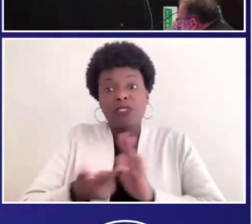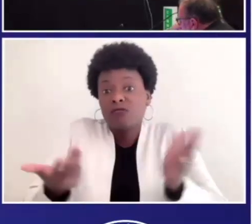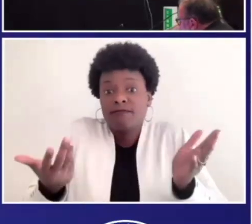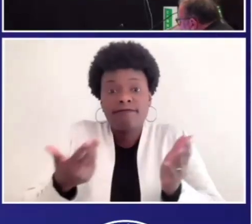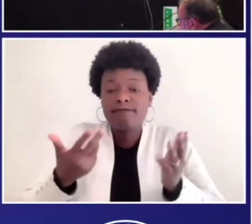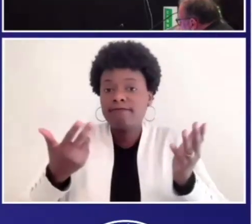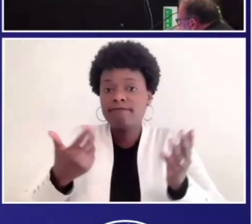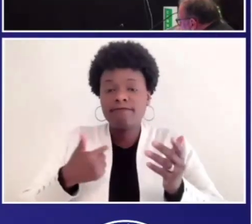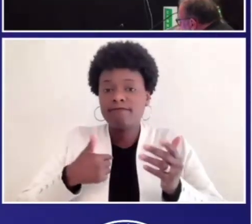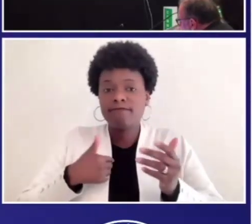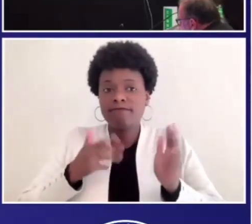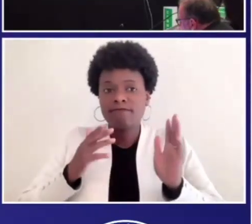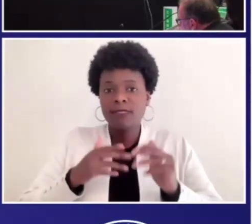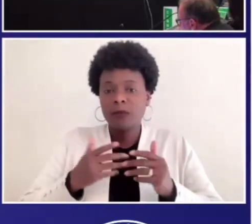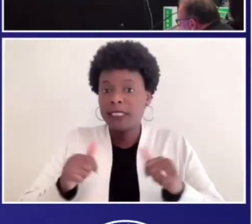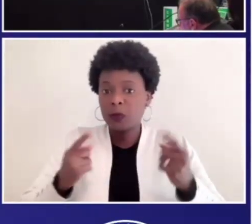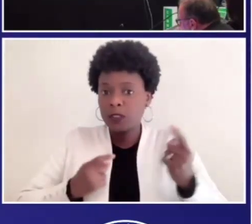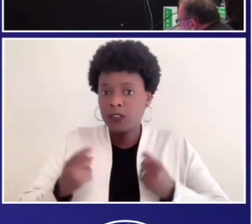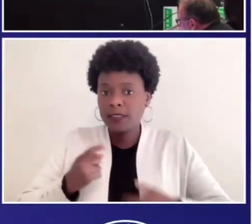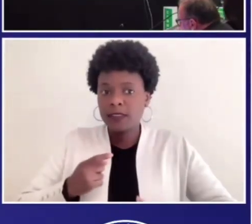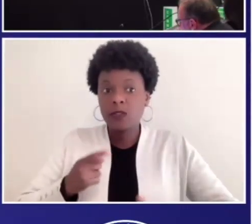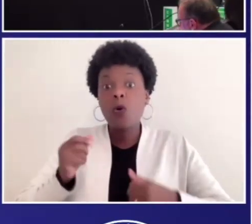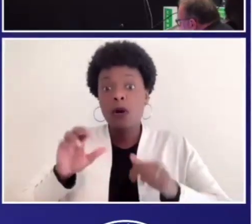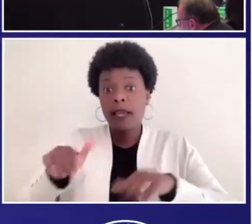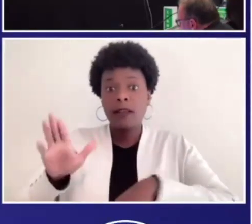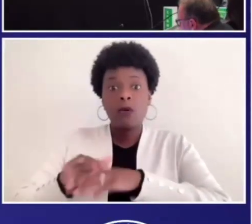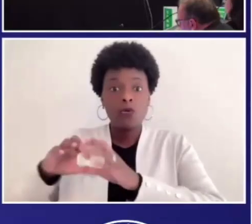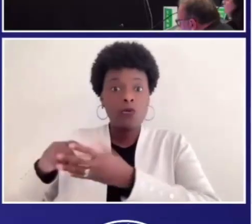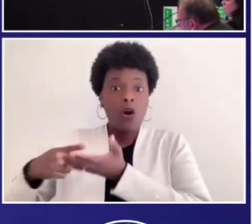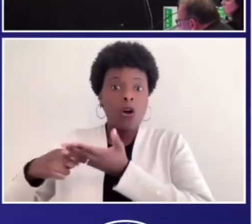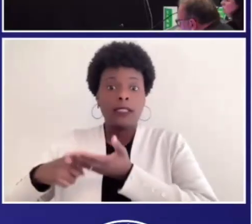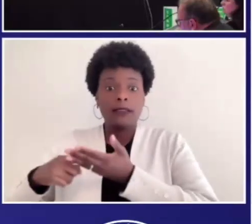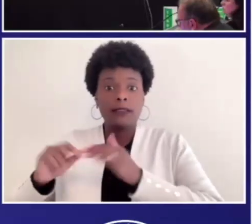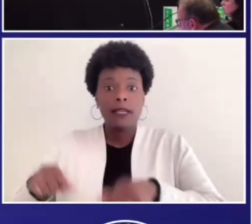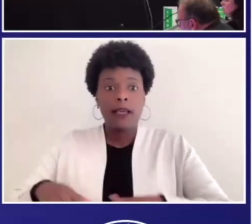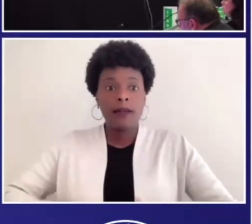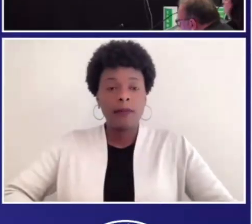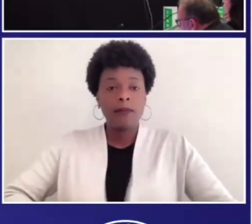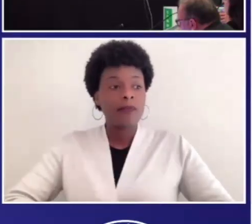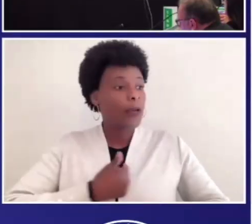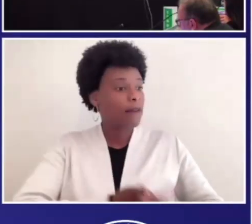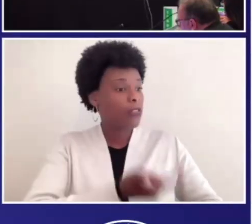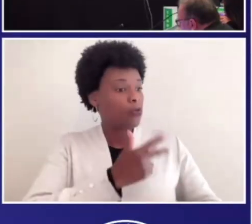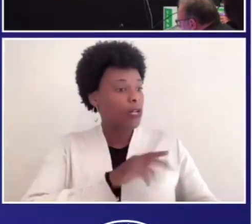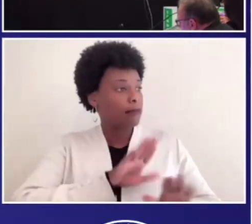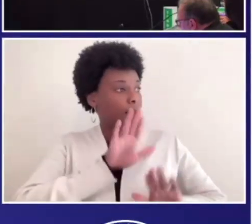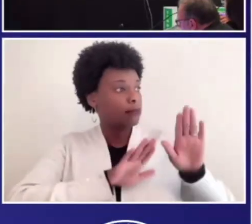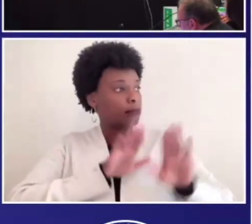So we'll take questions. We could go to a caucus, which would be really good. We've got three cards up. I'd like to go first to Alex Holt,